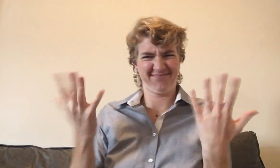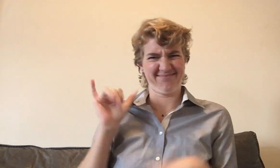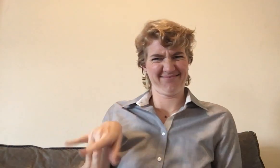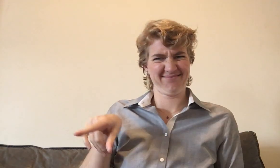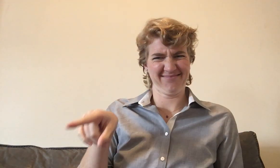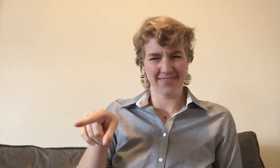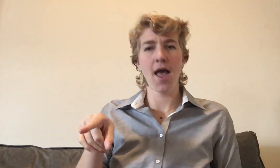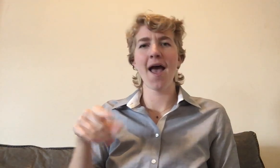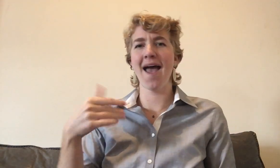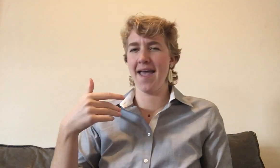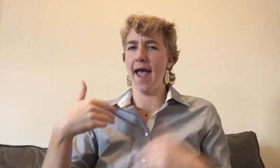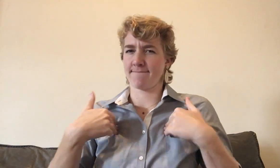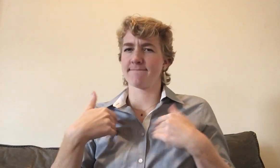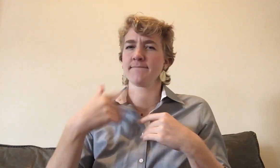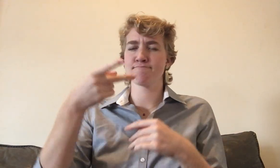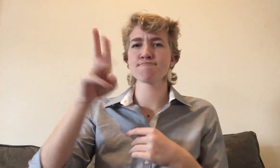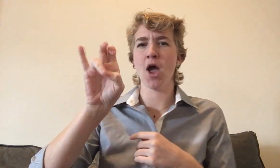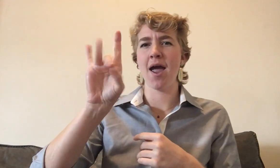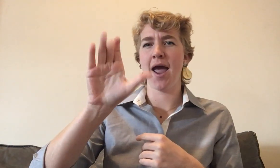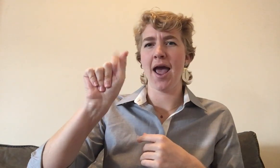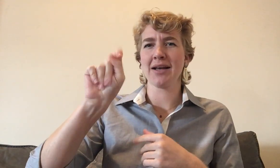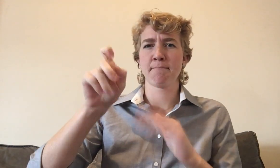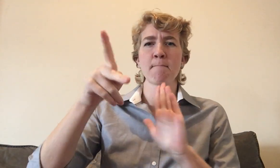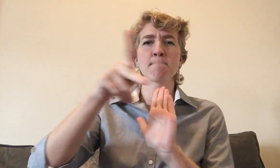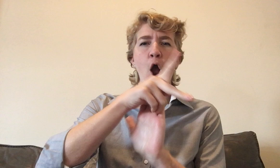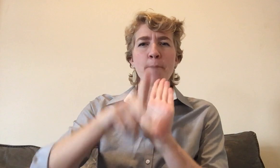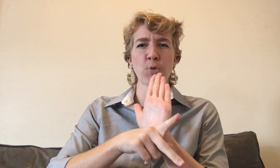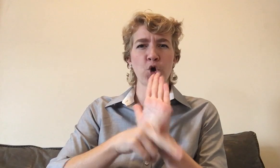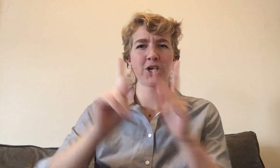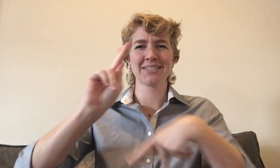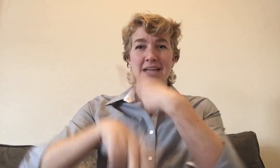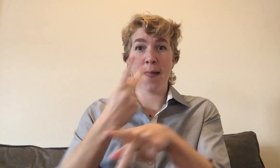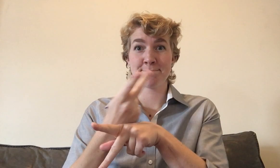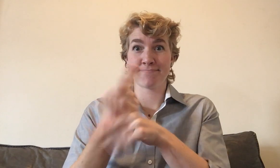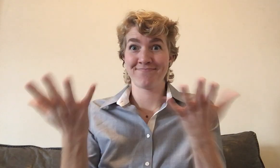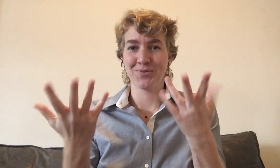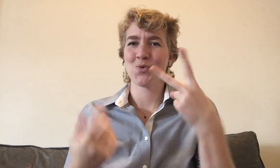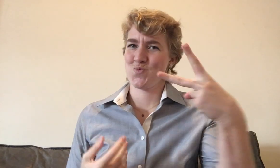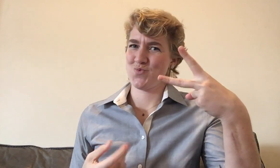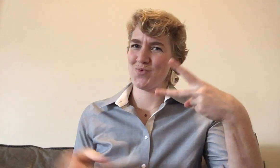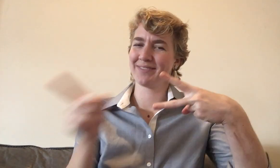What are those? There are two predicate property types,